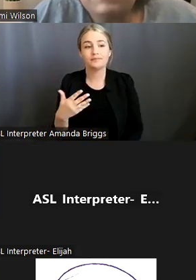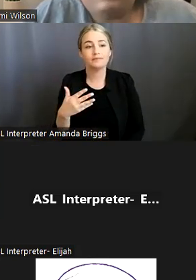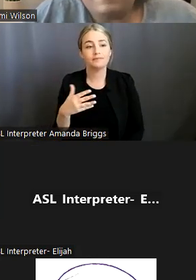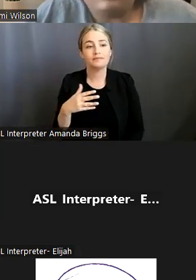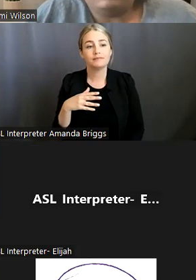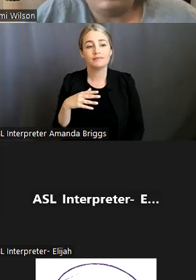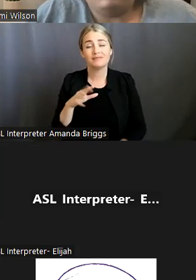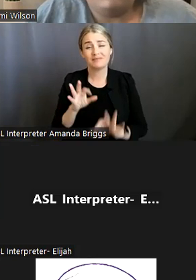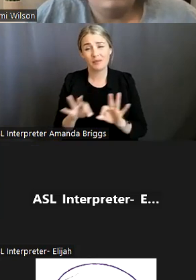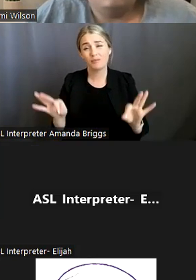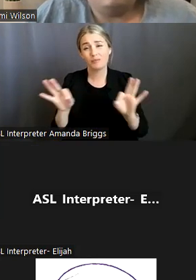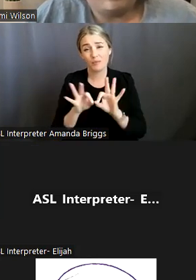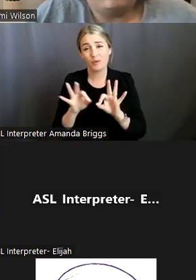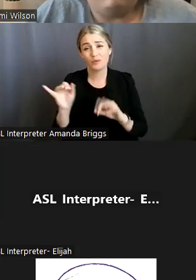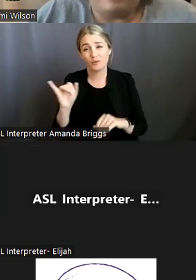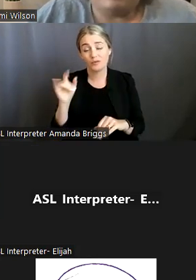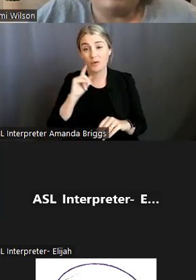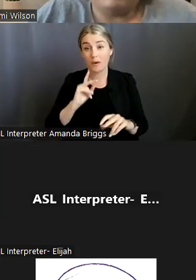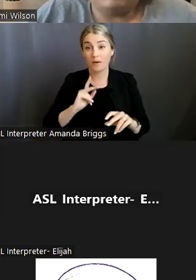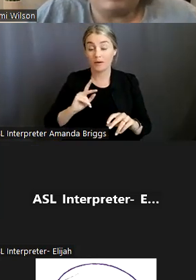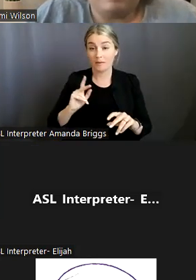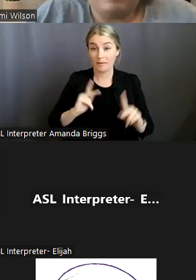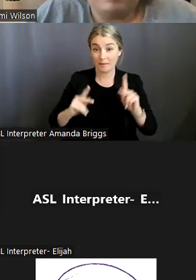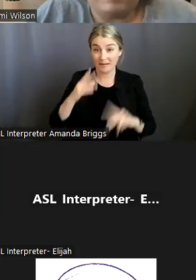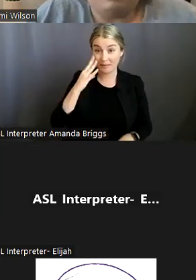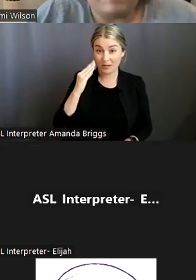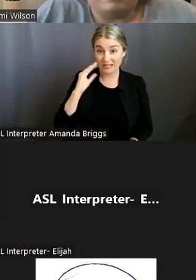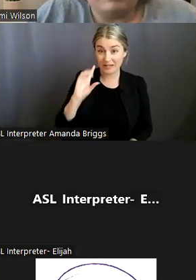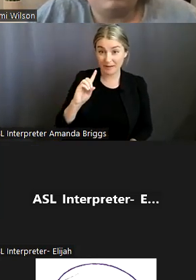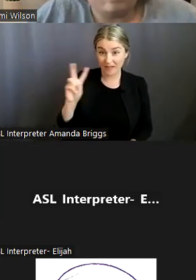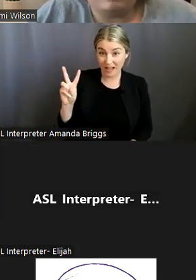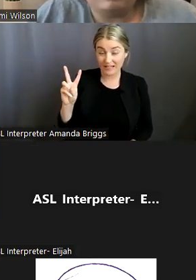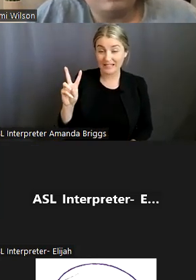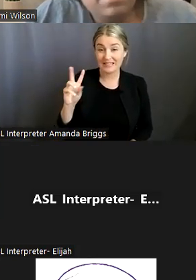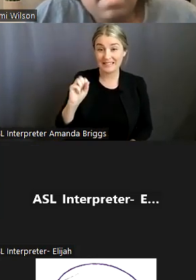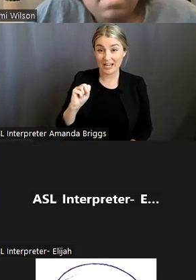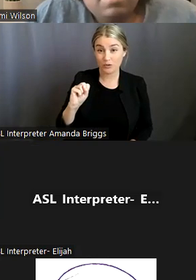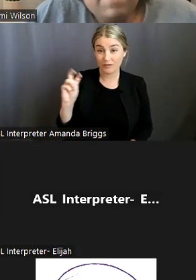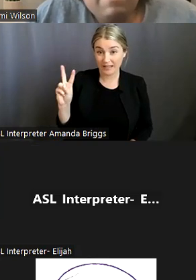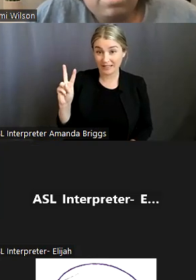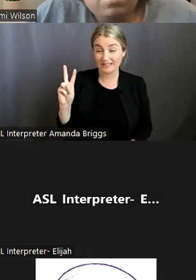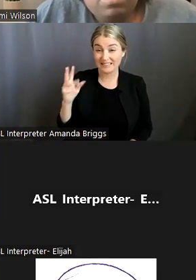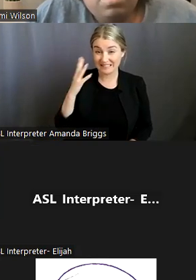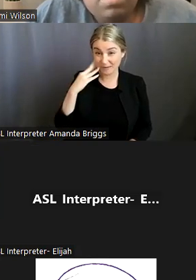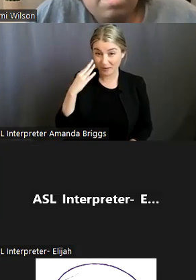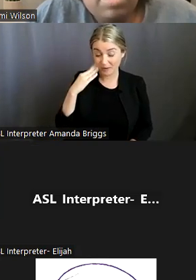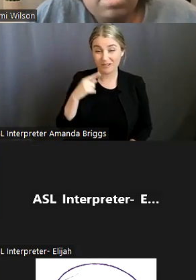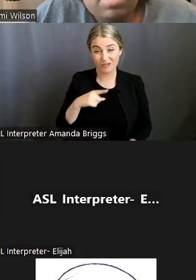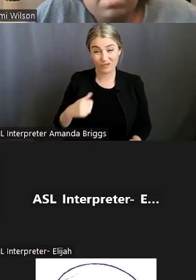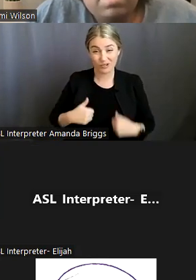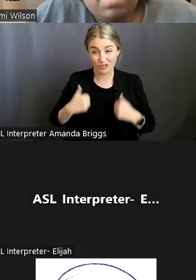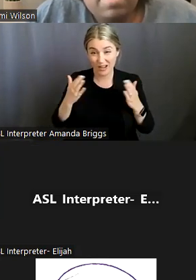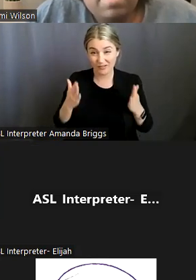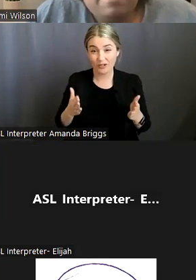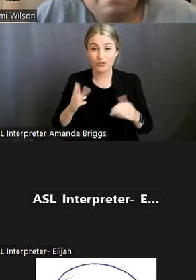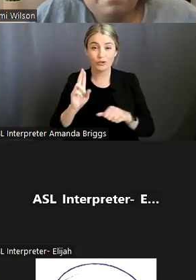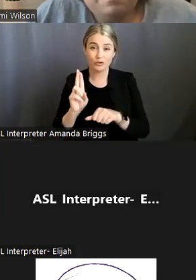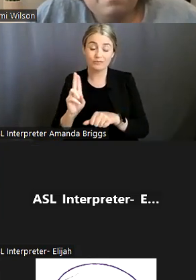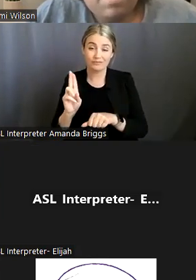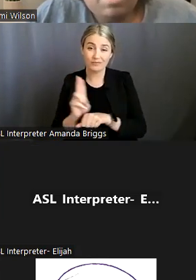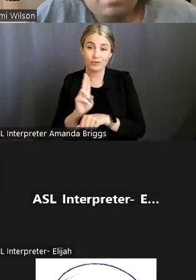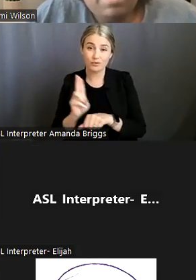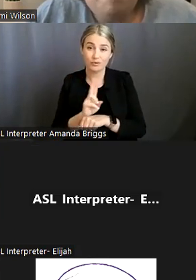survivors of domestic violence and sexual violence, because survivors who use substances